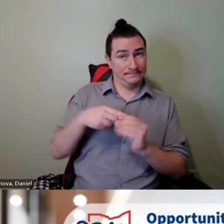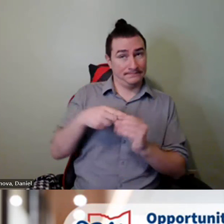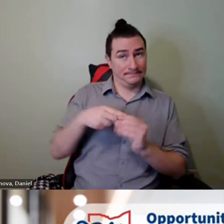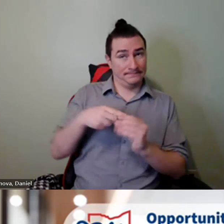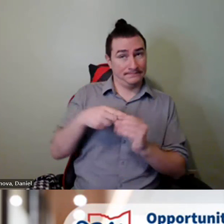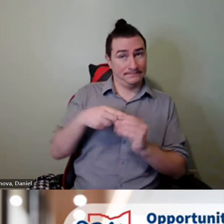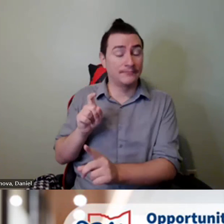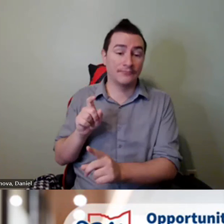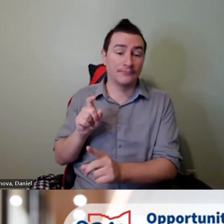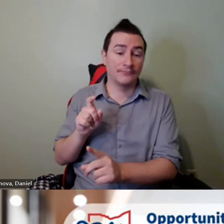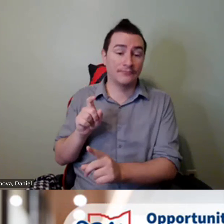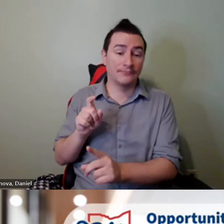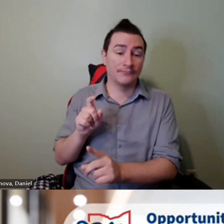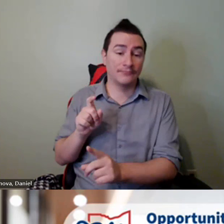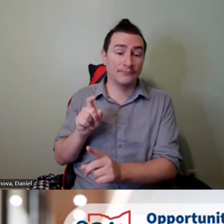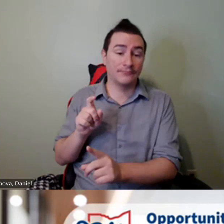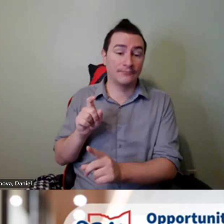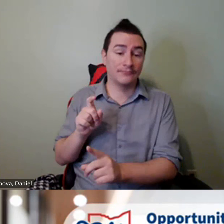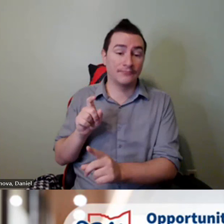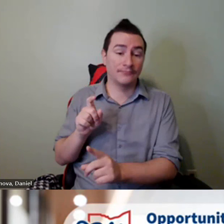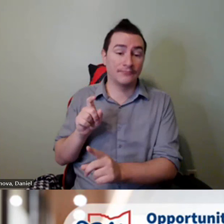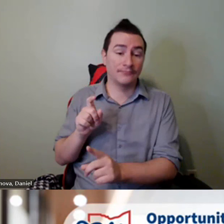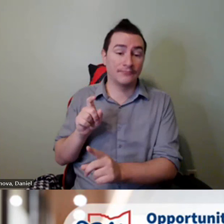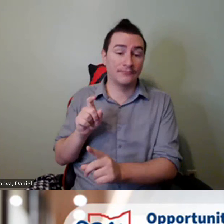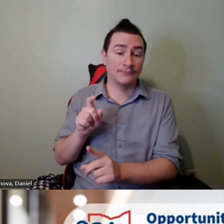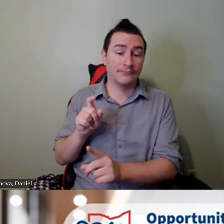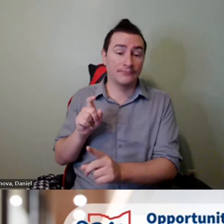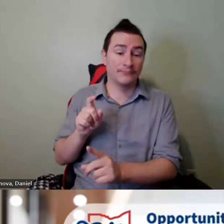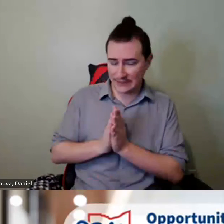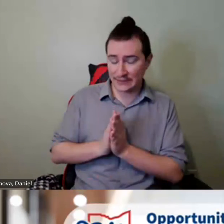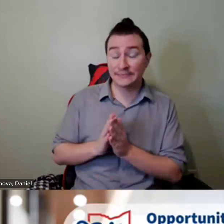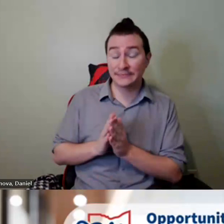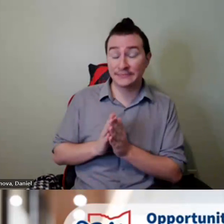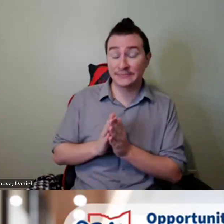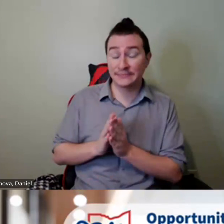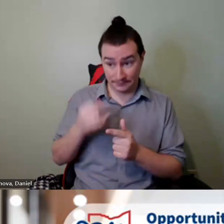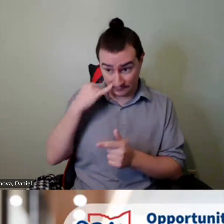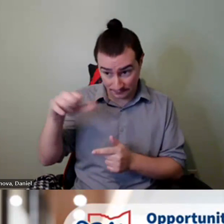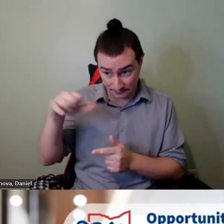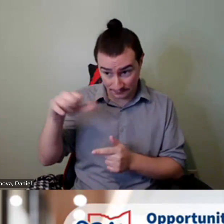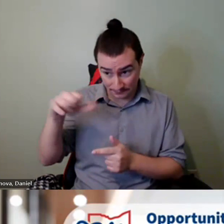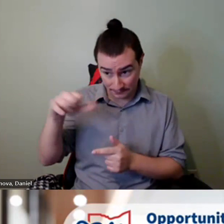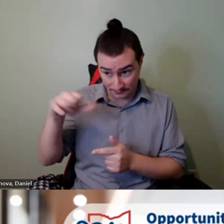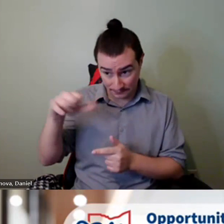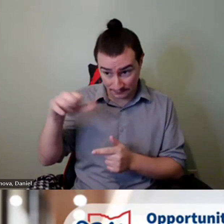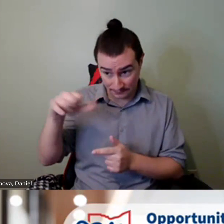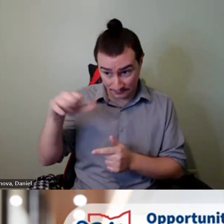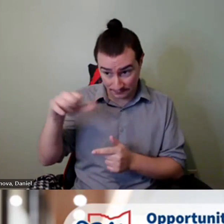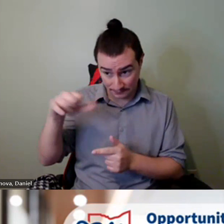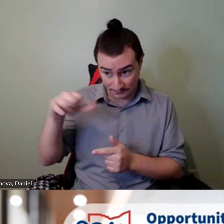asking for an accommodation?” And then you explore ideas to determine what those effective solutions are.